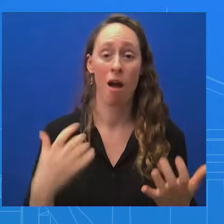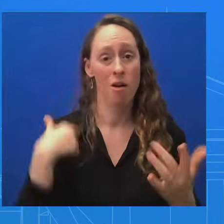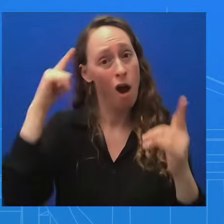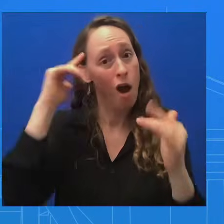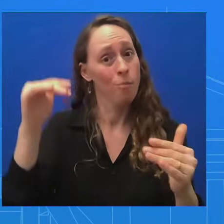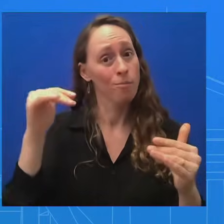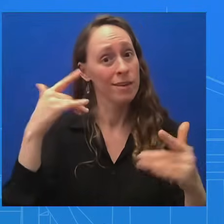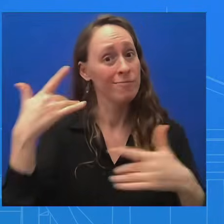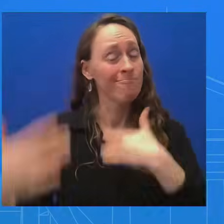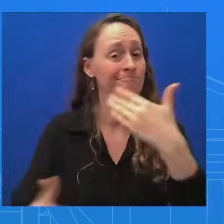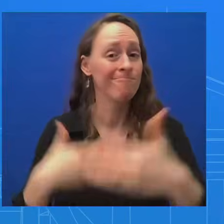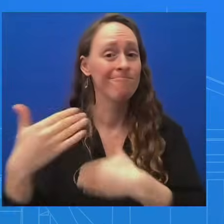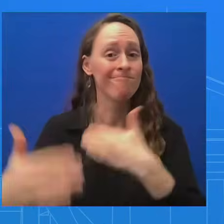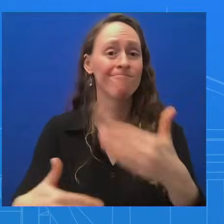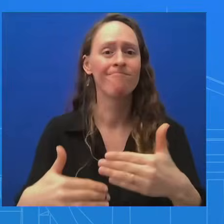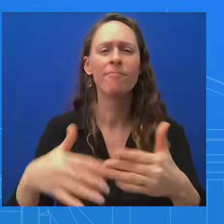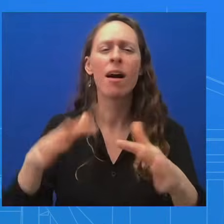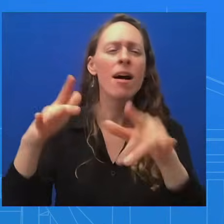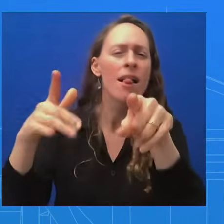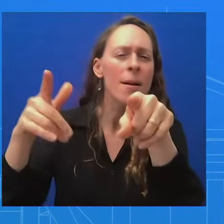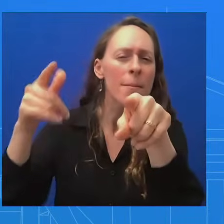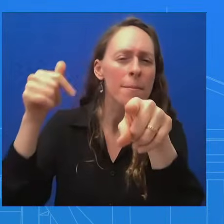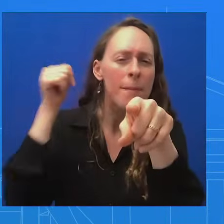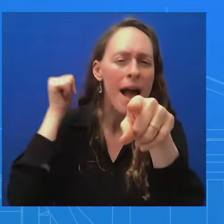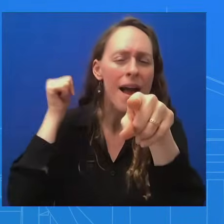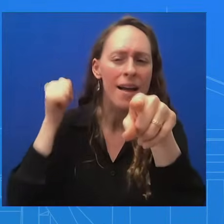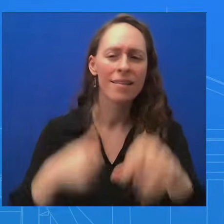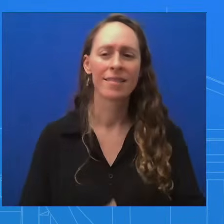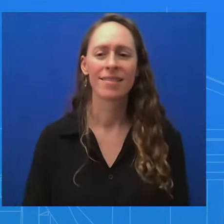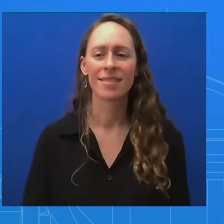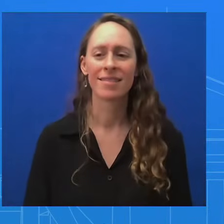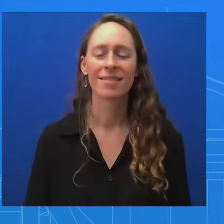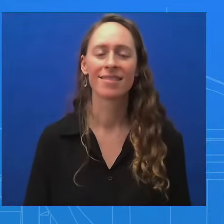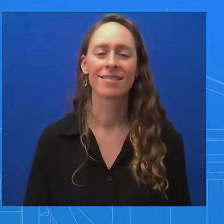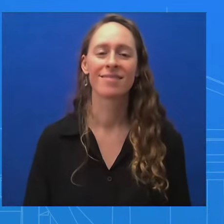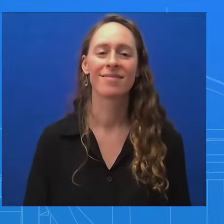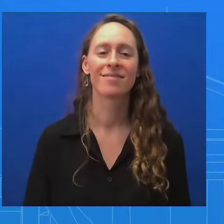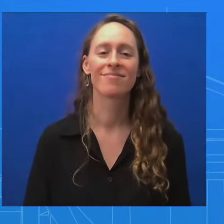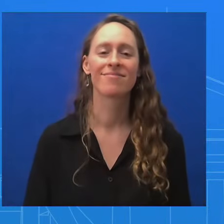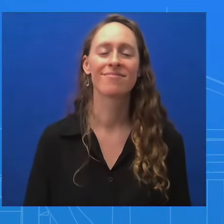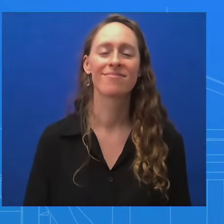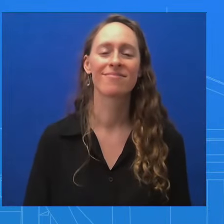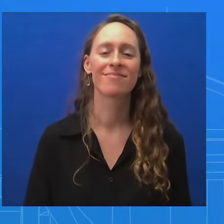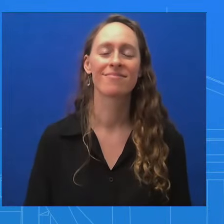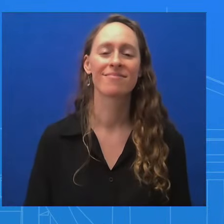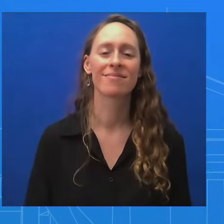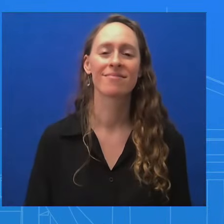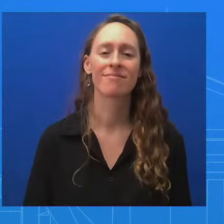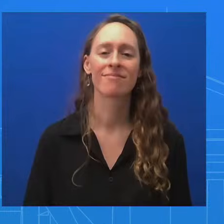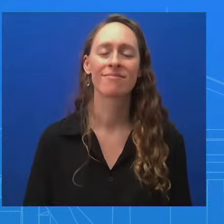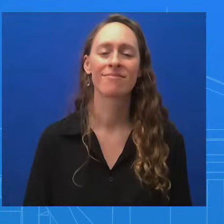The Press: So, is the White House supportive of the bipartisan tax bill that was introduced this week that expands the Child Tax Credit